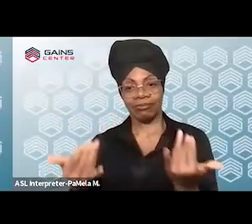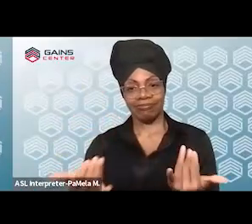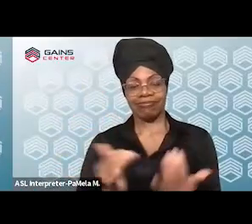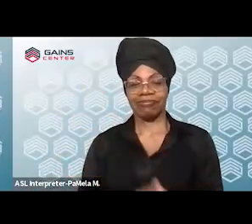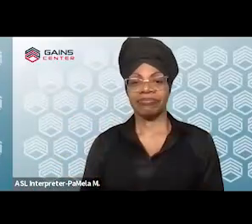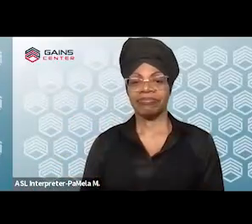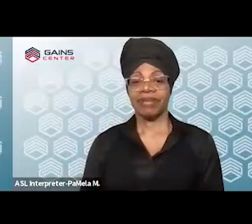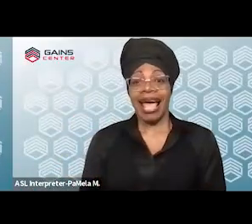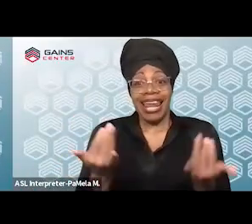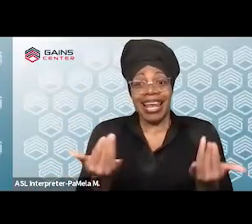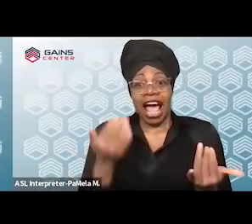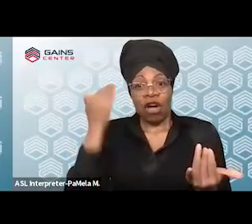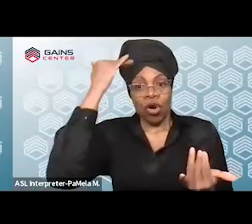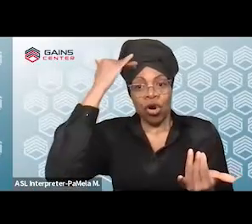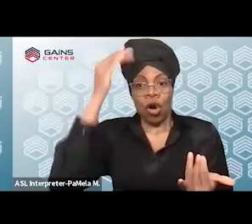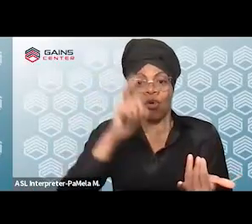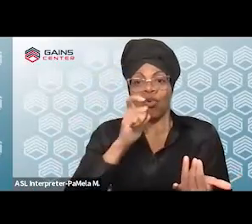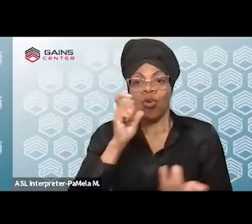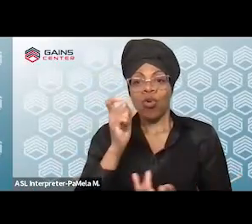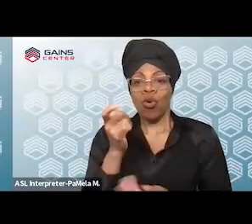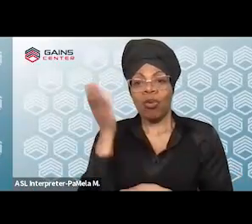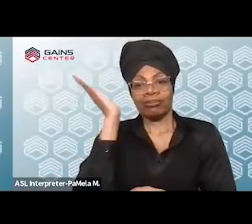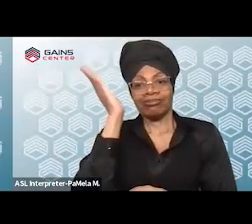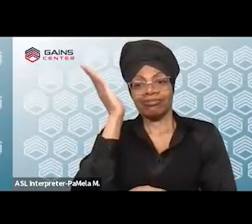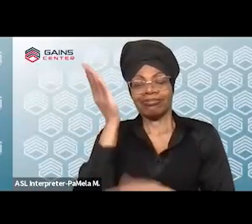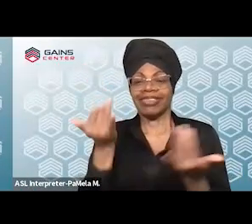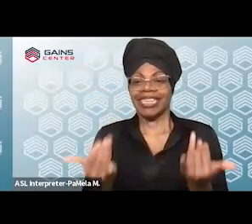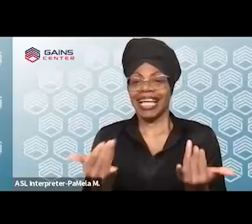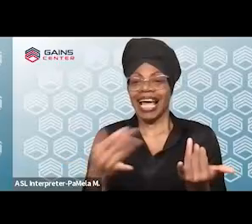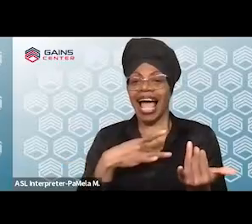And now that you know who is speaking to you today, I'd like to learn a little bit more